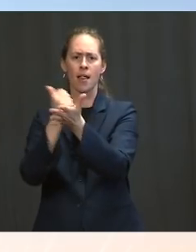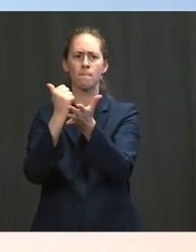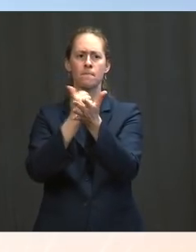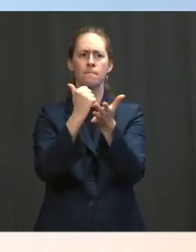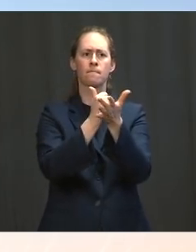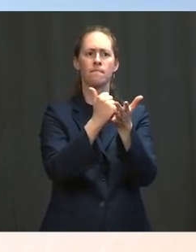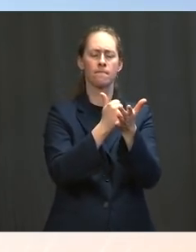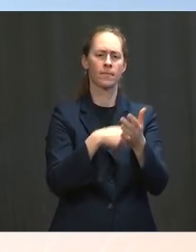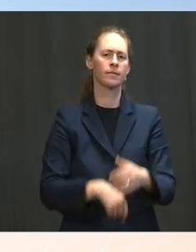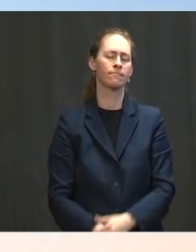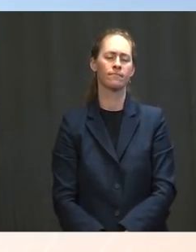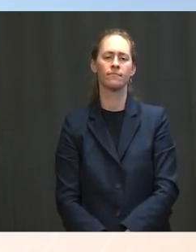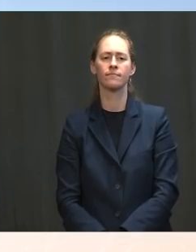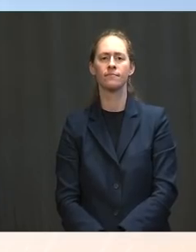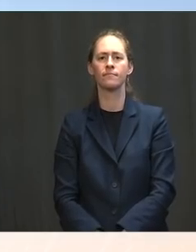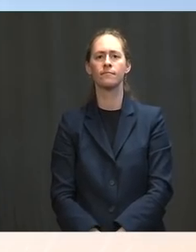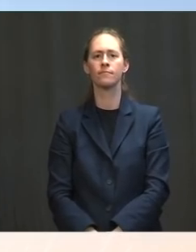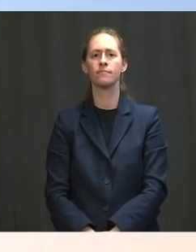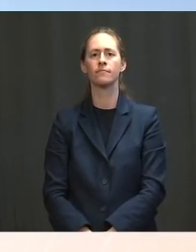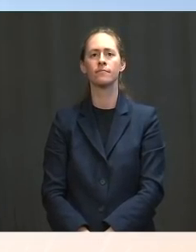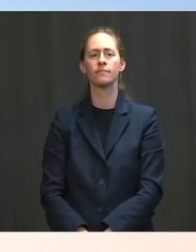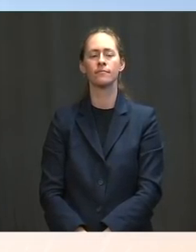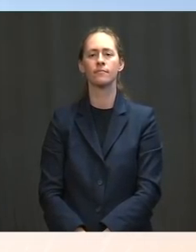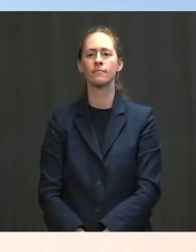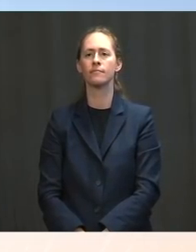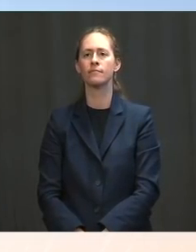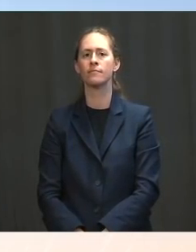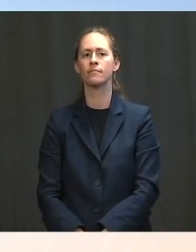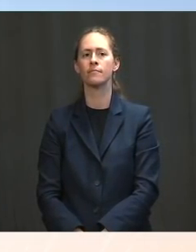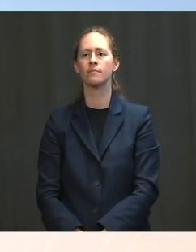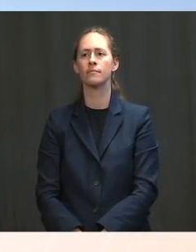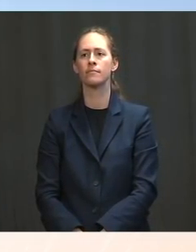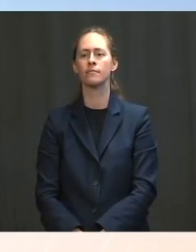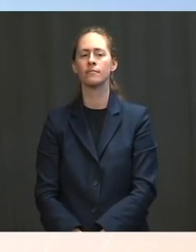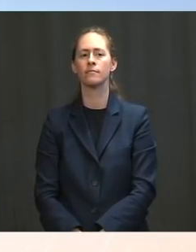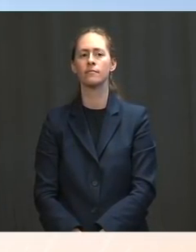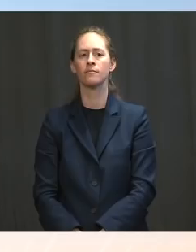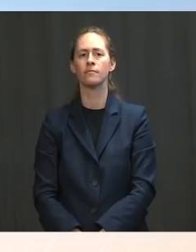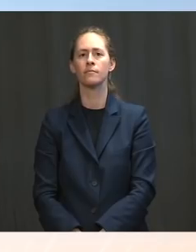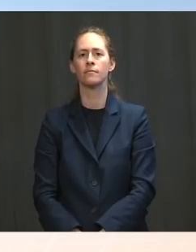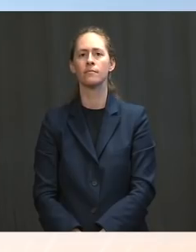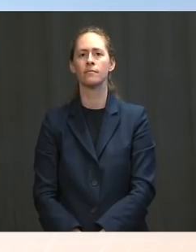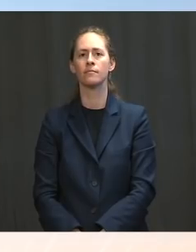The Press: And this is something where the state or the local community has to come to you, or are you seeing, you know,